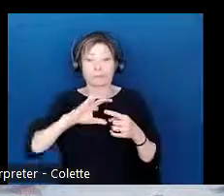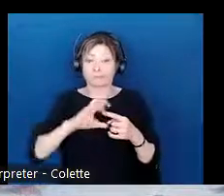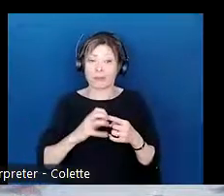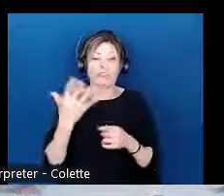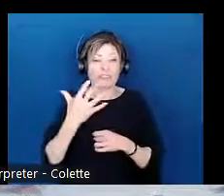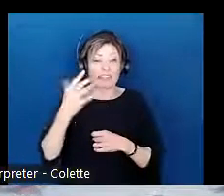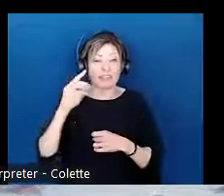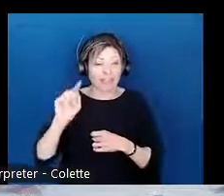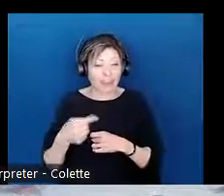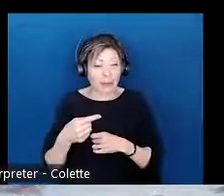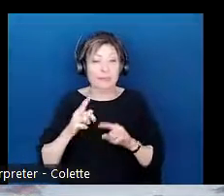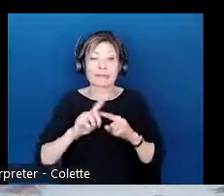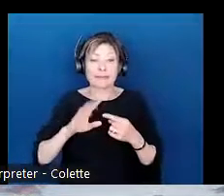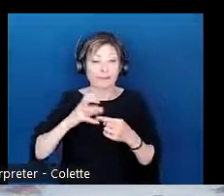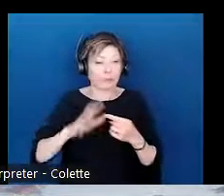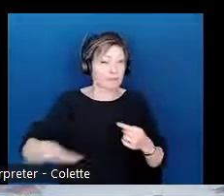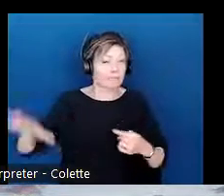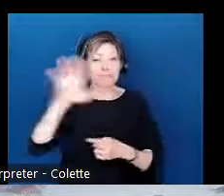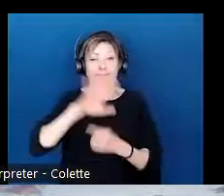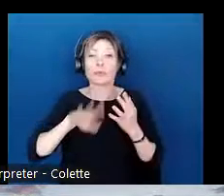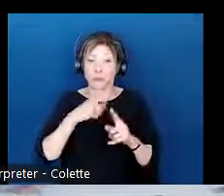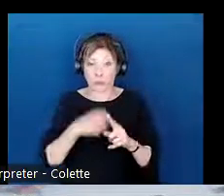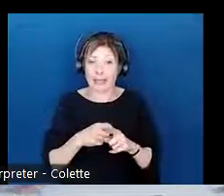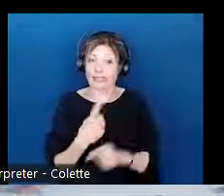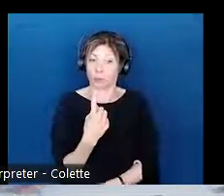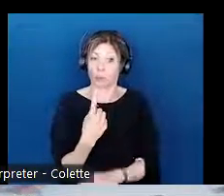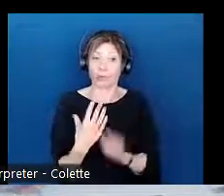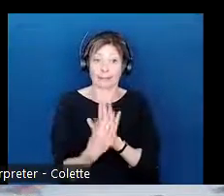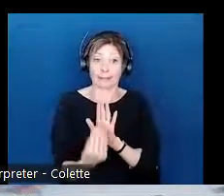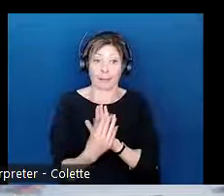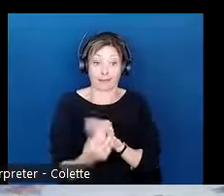found in the UK which is quite incredible really so we tend to think of plants and animals but